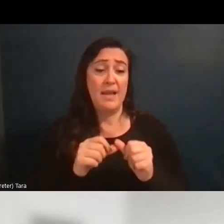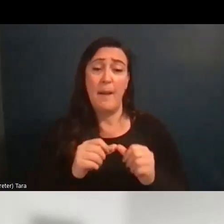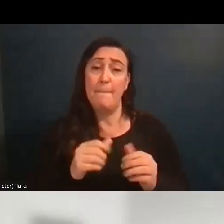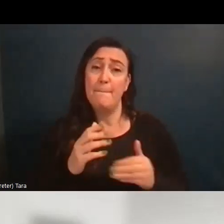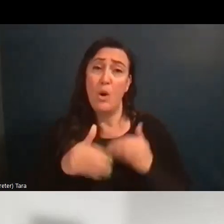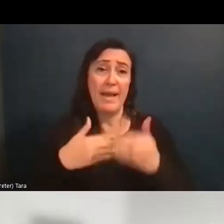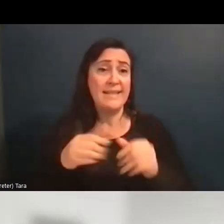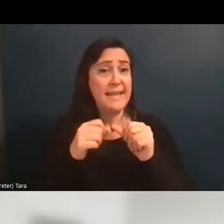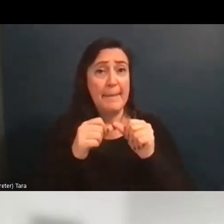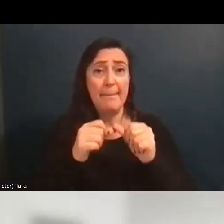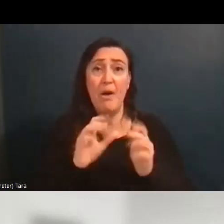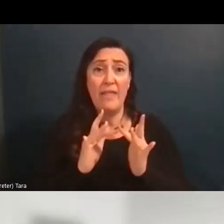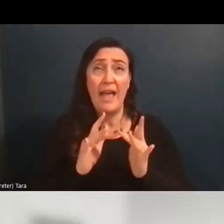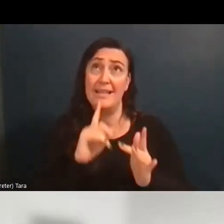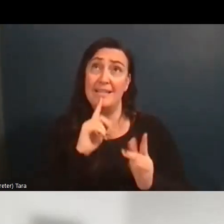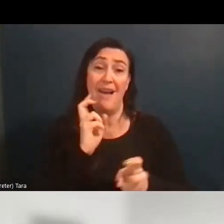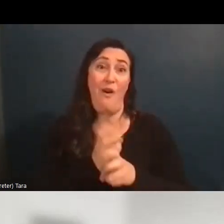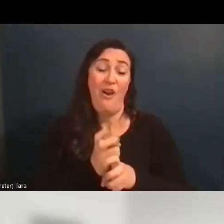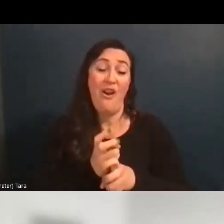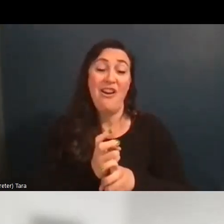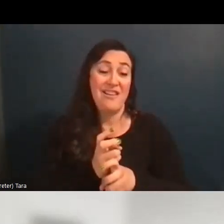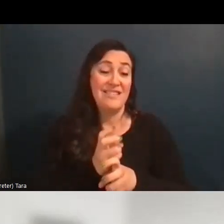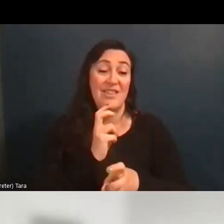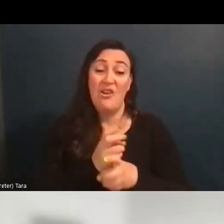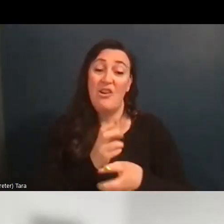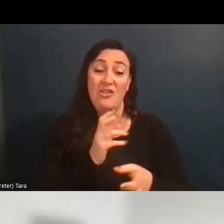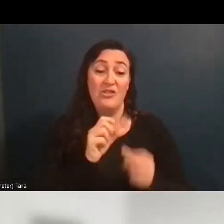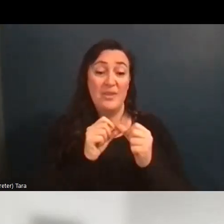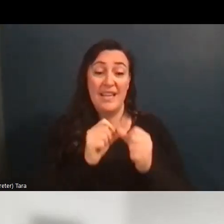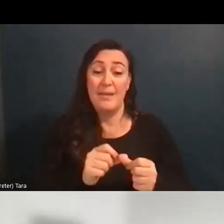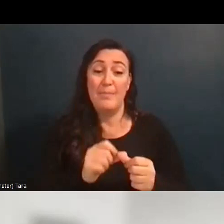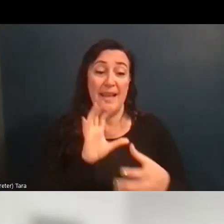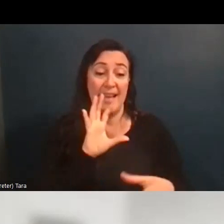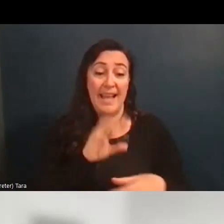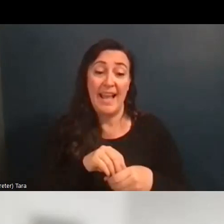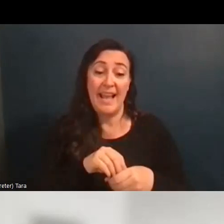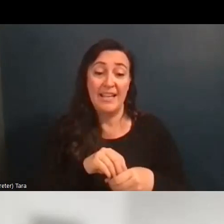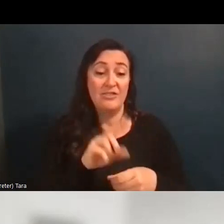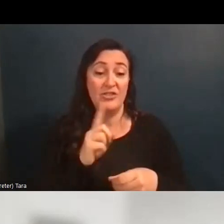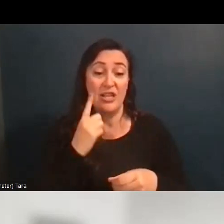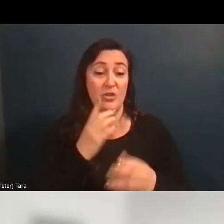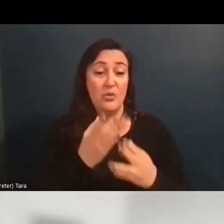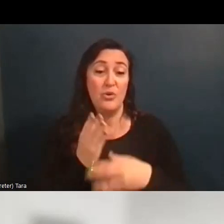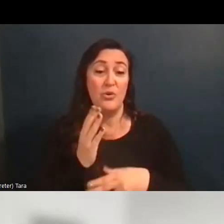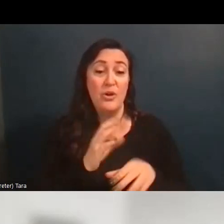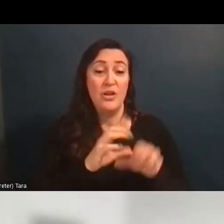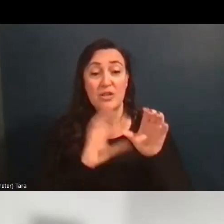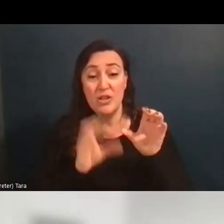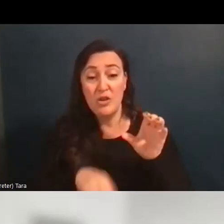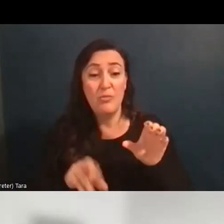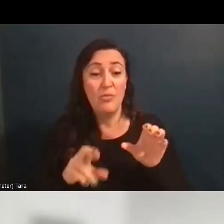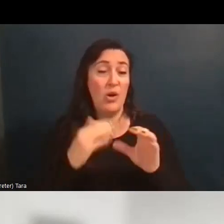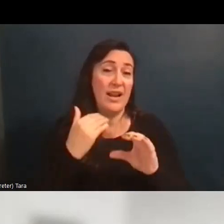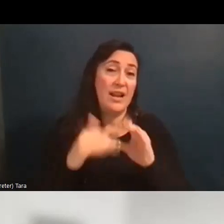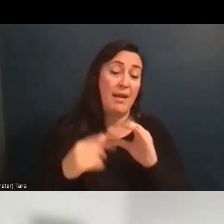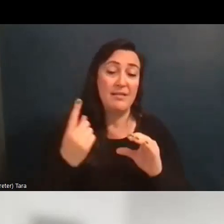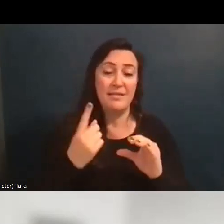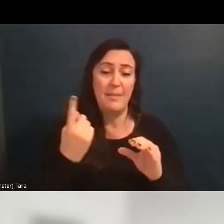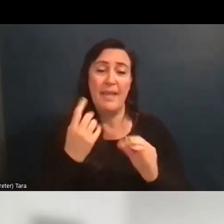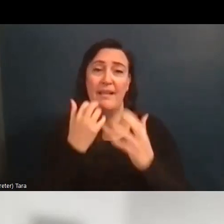Just it's hard to keep people engaged when it's just through zoom or just through e-mail. I think there's something still invaluable about in person